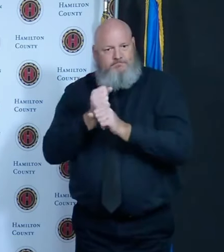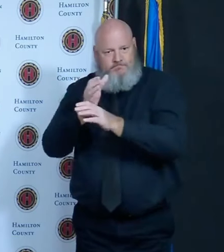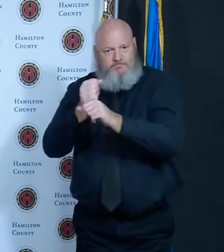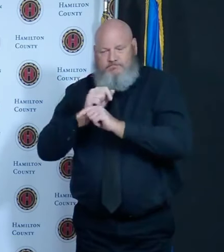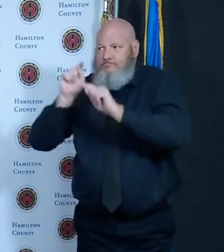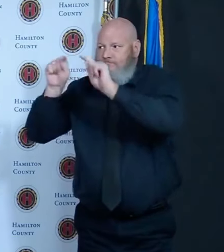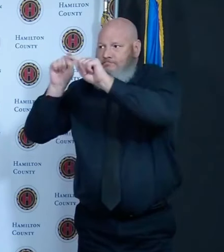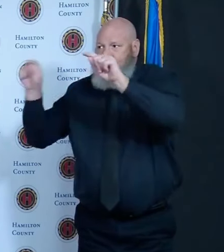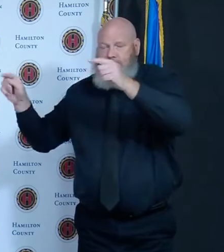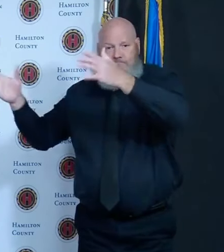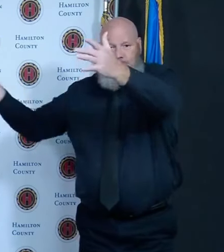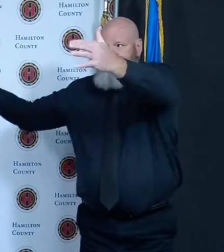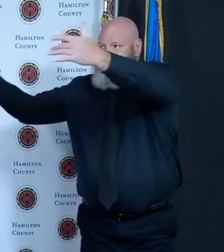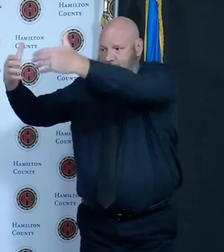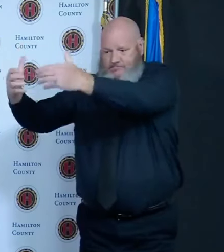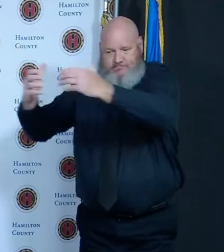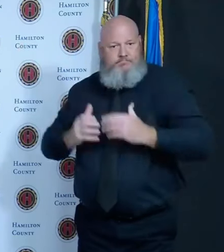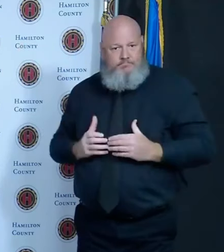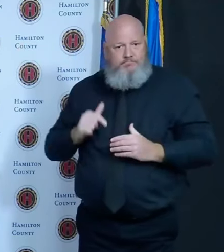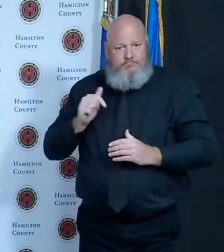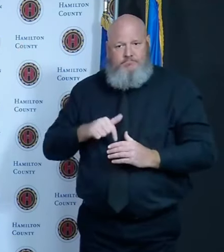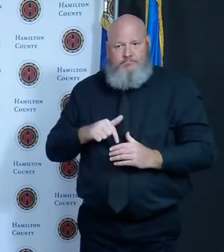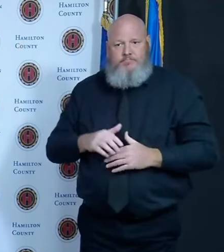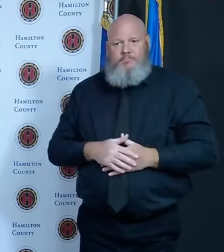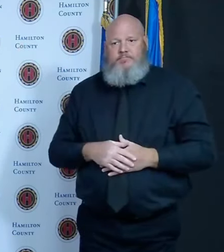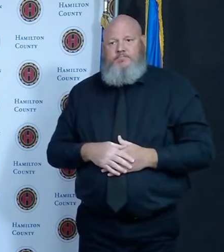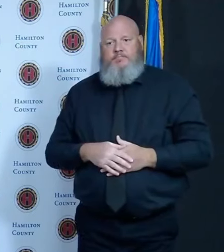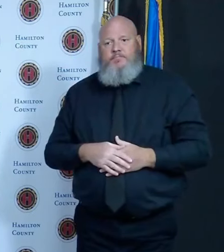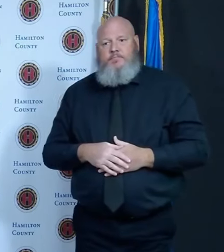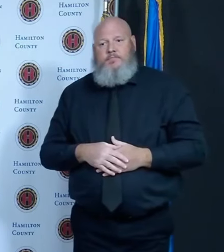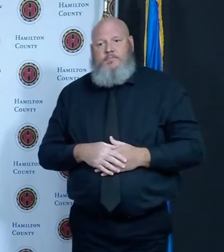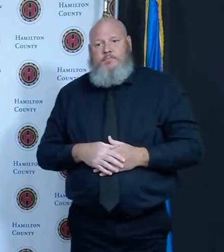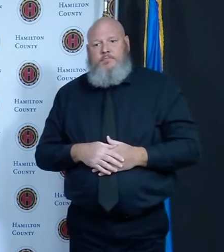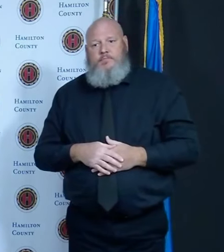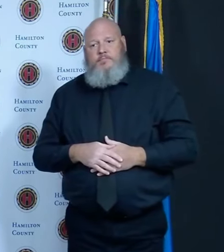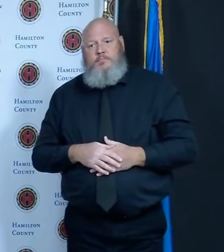received contributions primarily from the national stockpile that has been